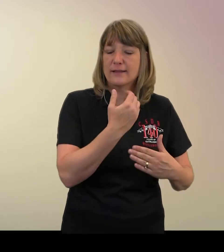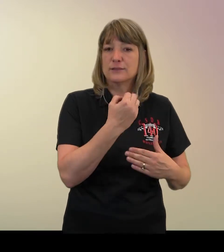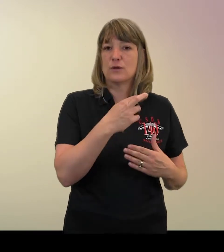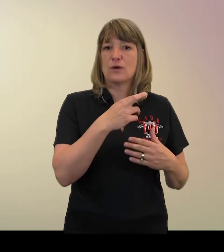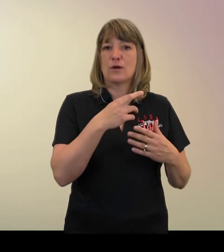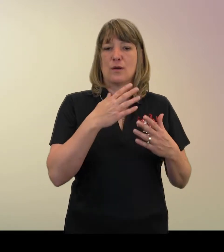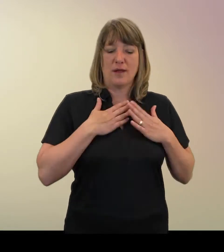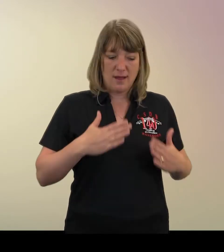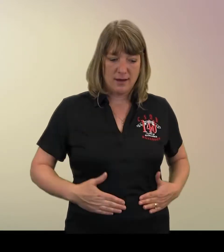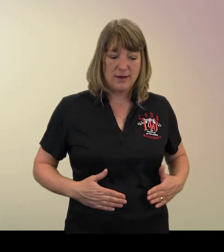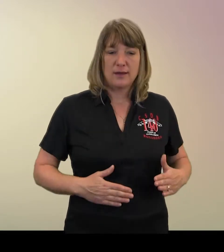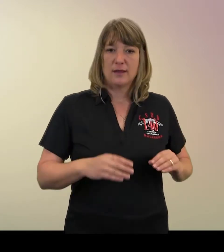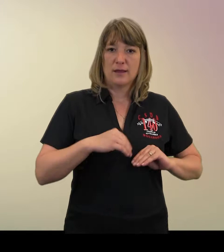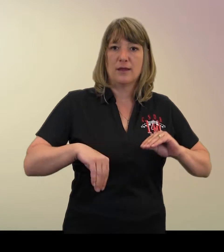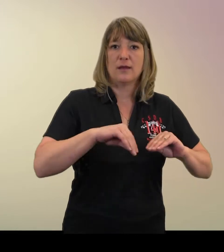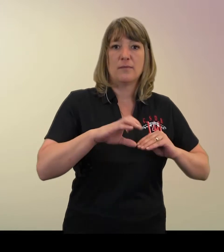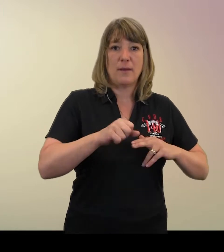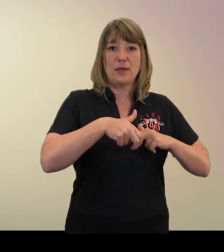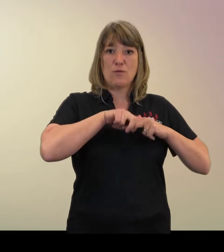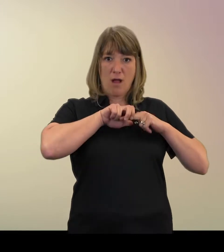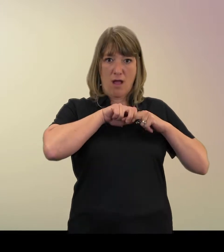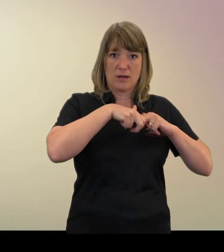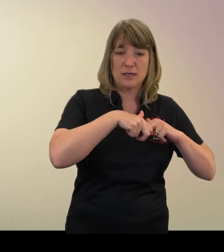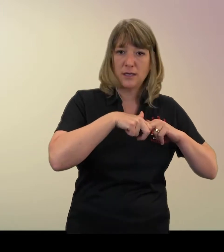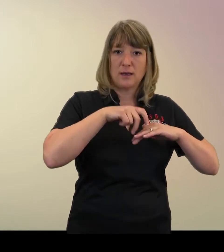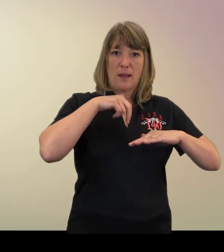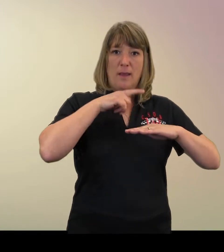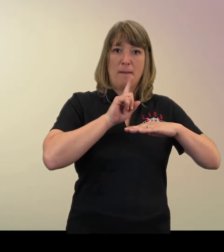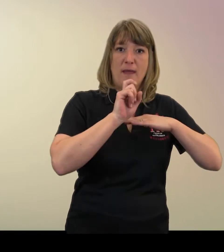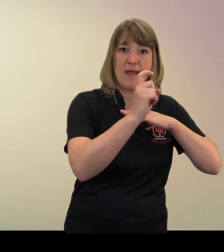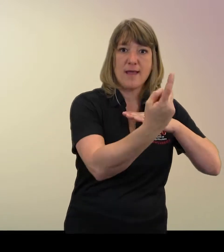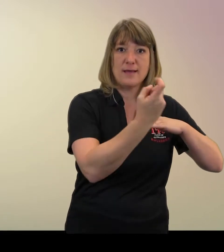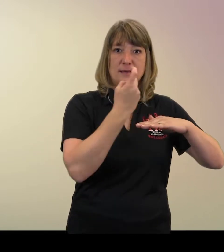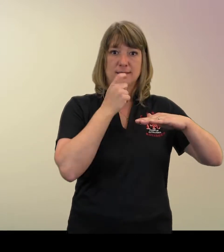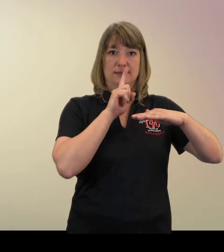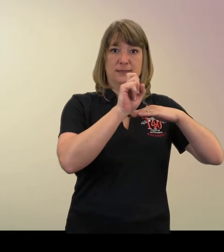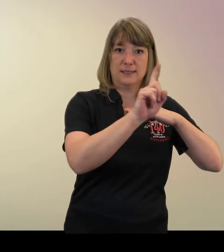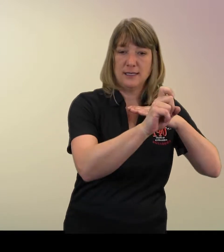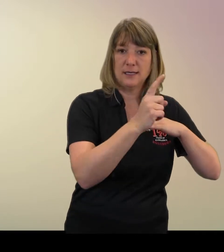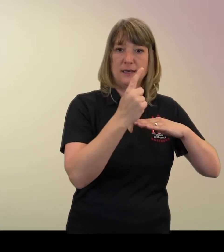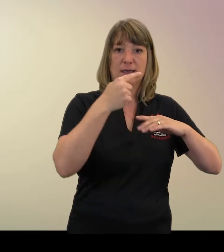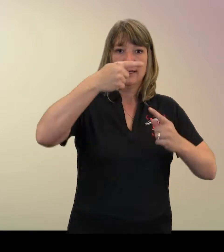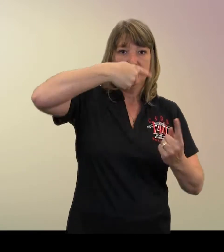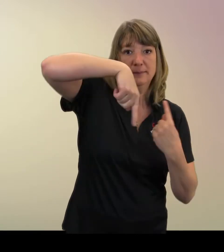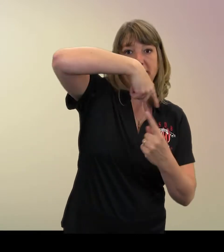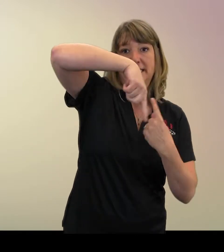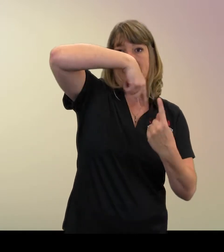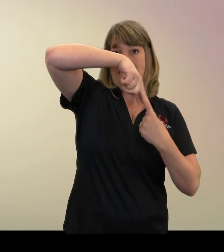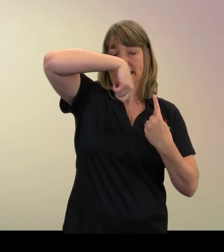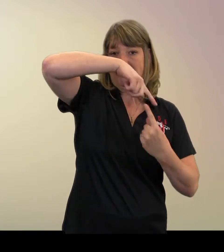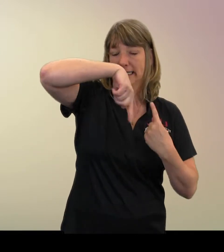movements with their hands or bodies, could be rocking, pacing, spinning excessively,